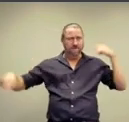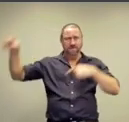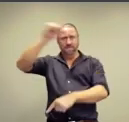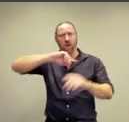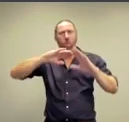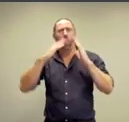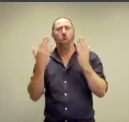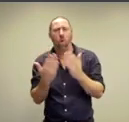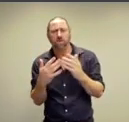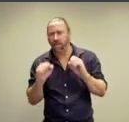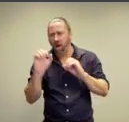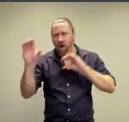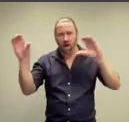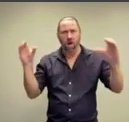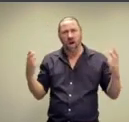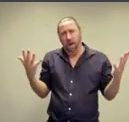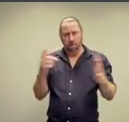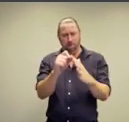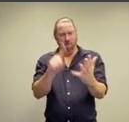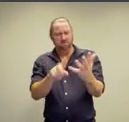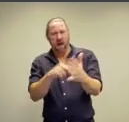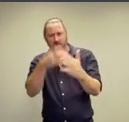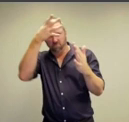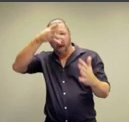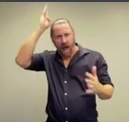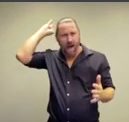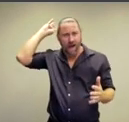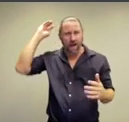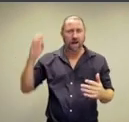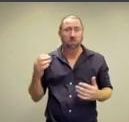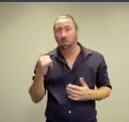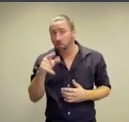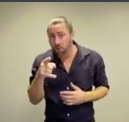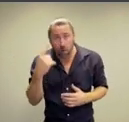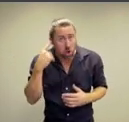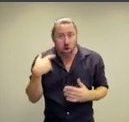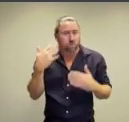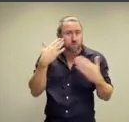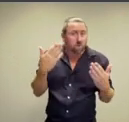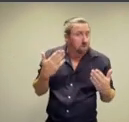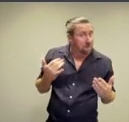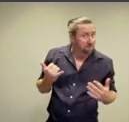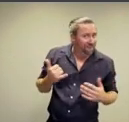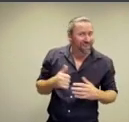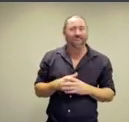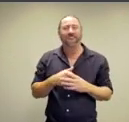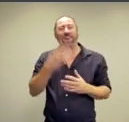that had kind of specific local chapters called punk, the punks and you might have heard of it, I don't know,